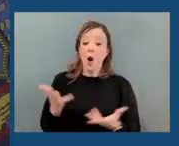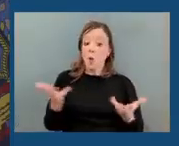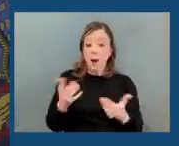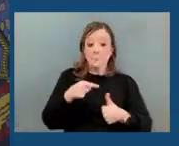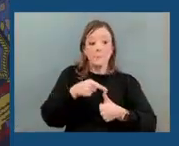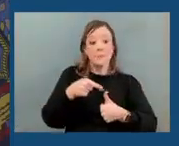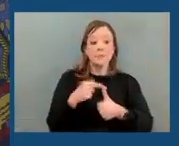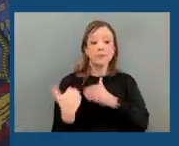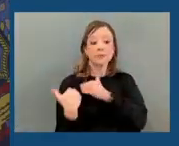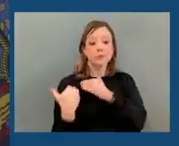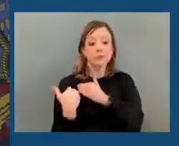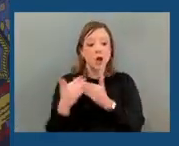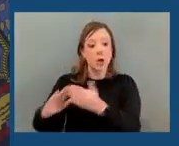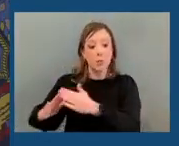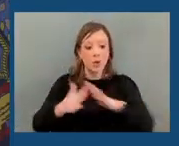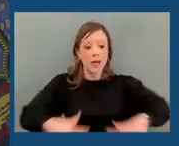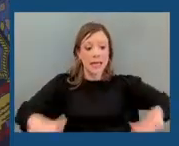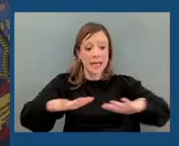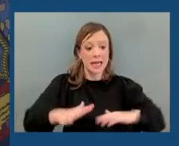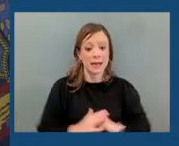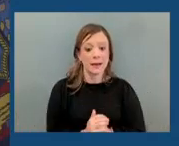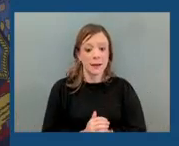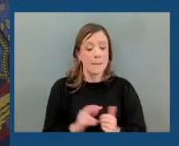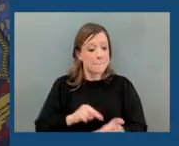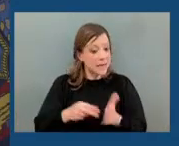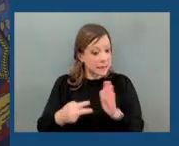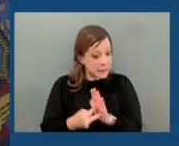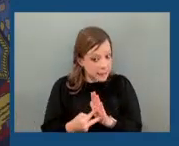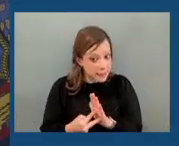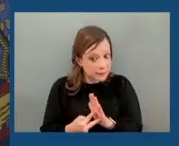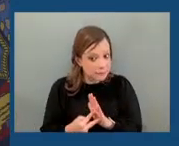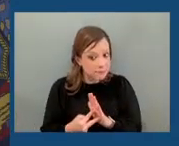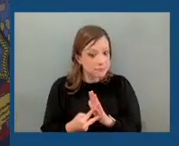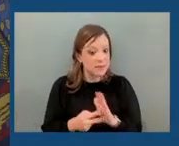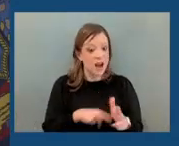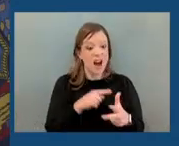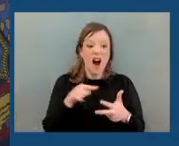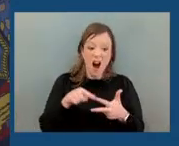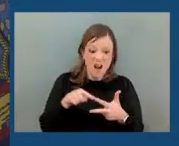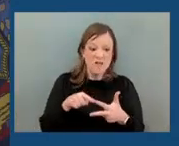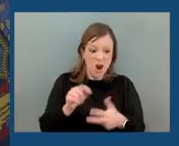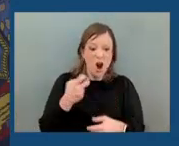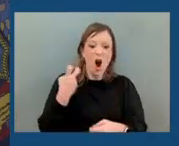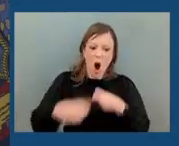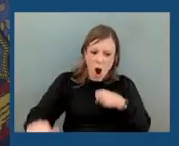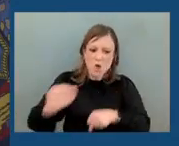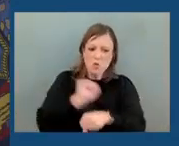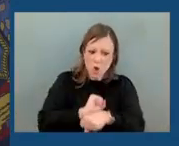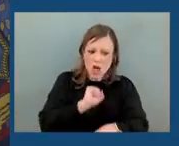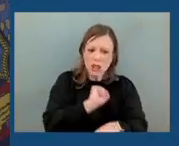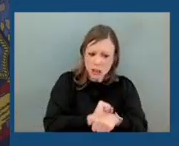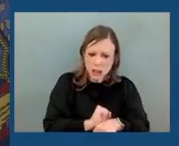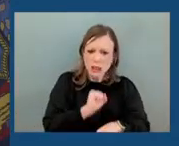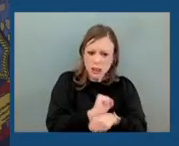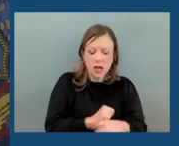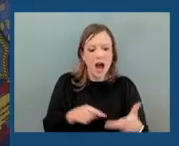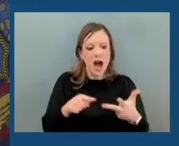meaning the meaning of hard work and the impact that we will have on many people's lives.